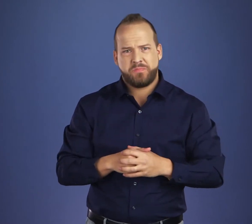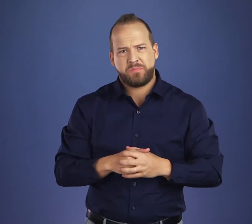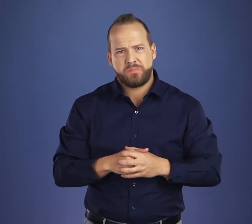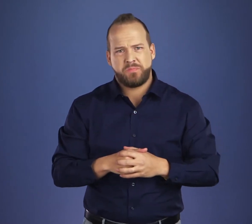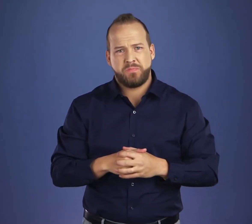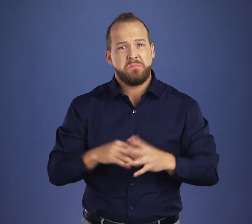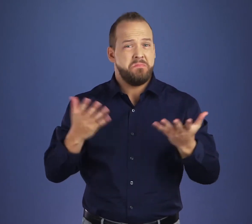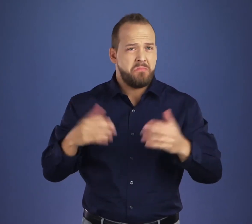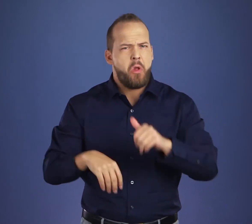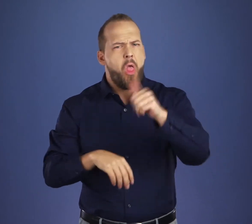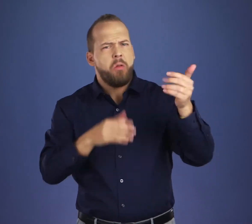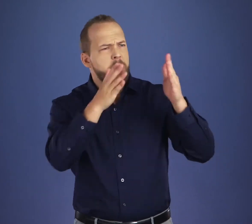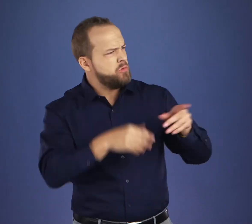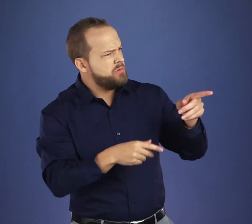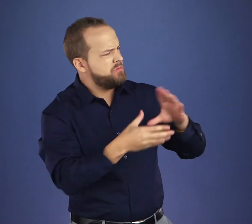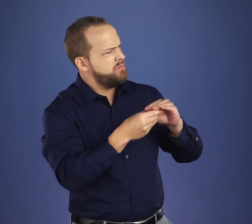Maybe this sounds comical now.